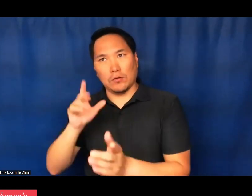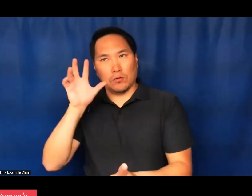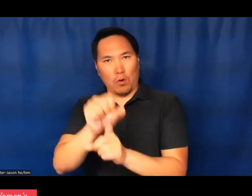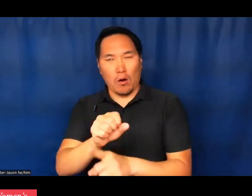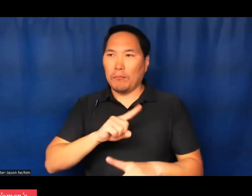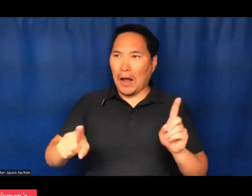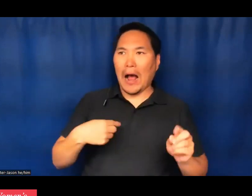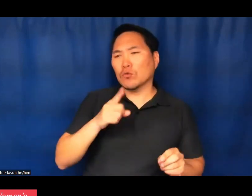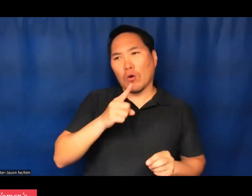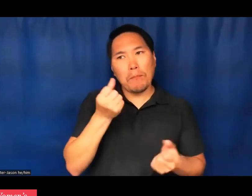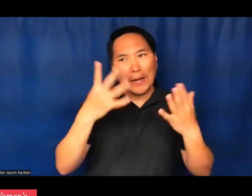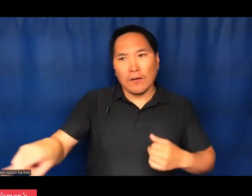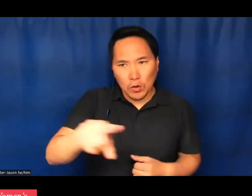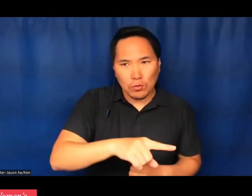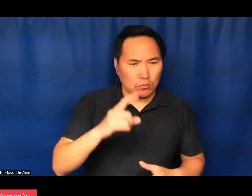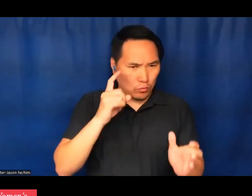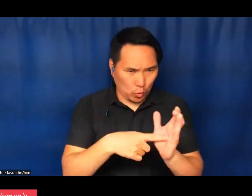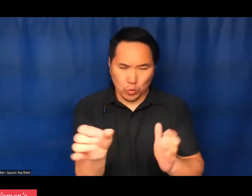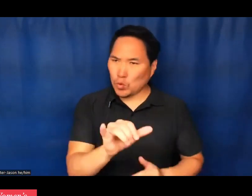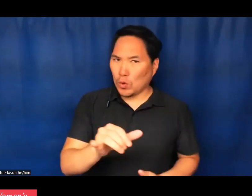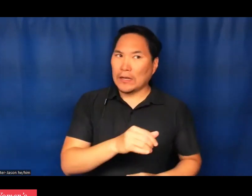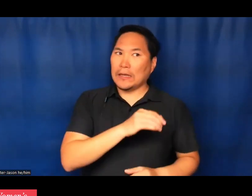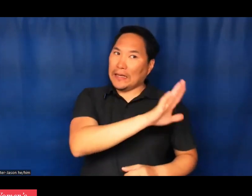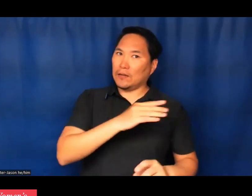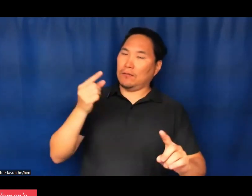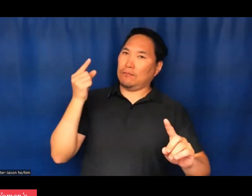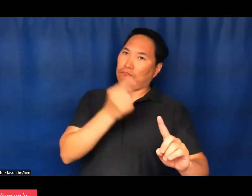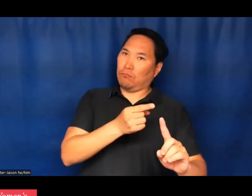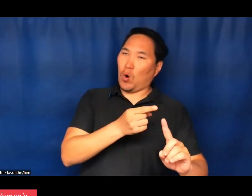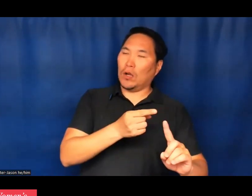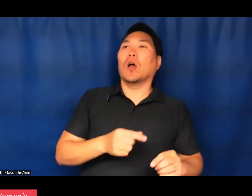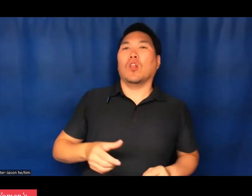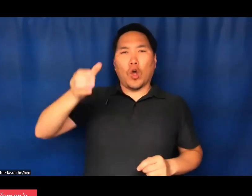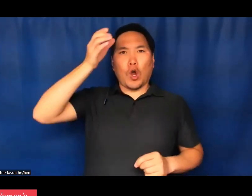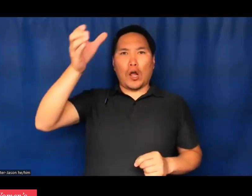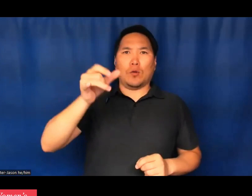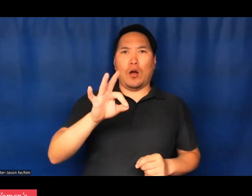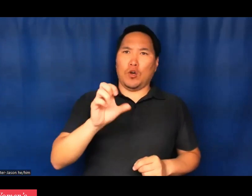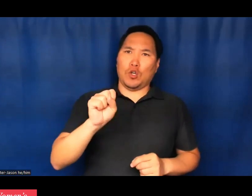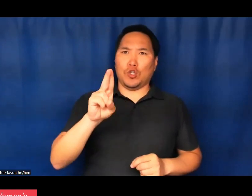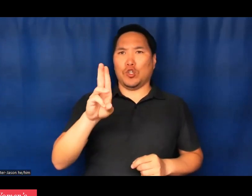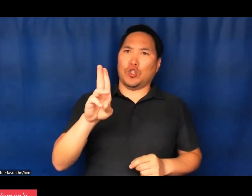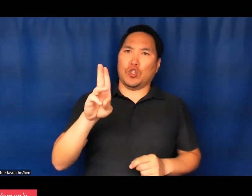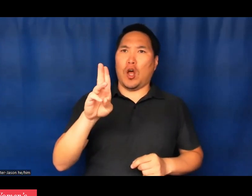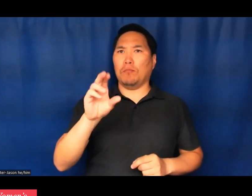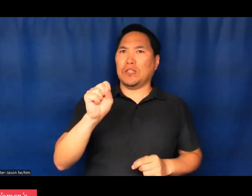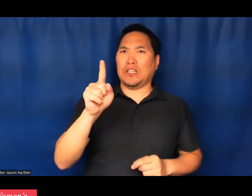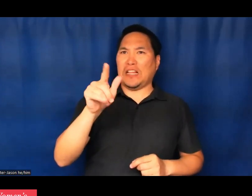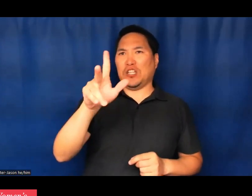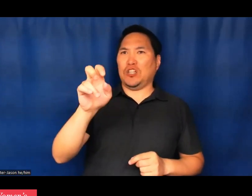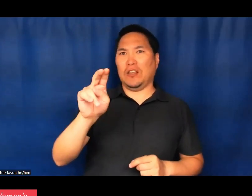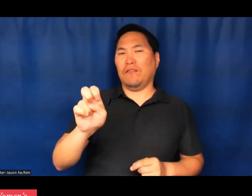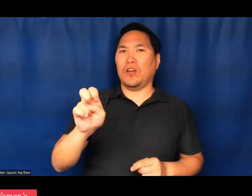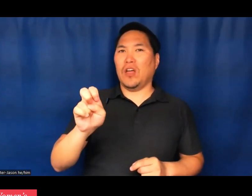he concludes that the whole concept of substantive Due Process is an oxymoron.